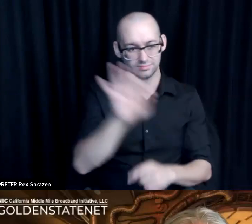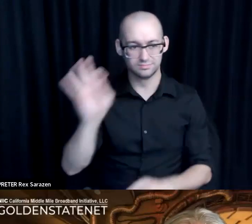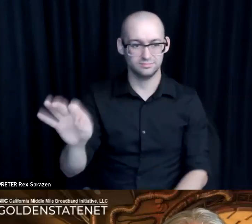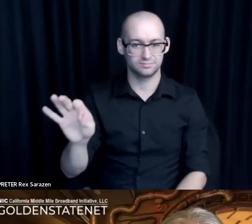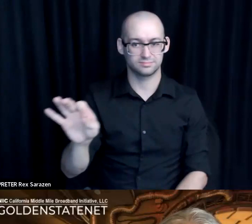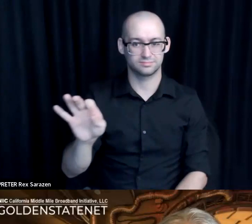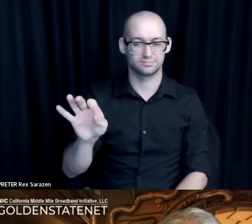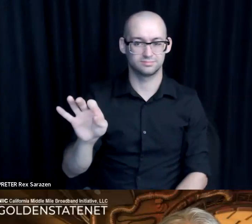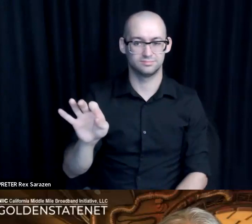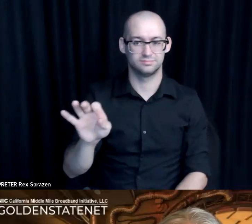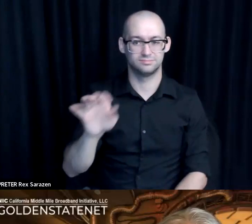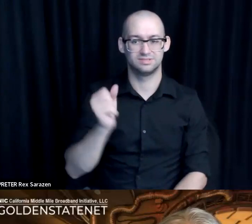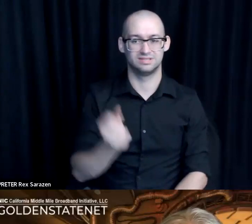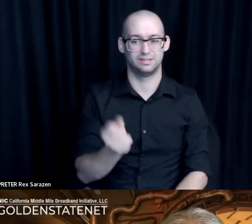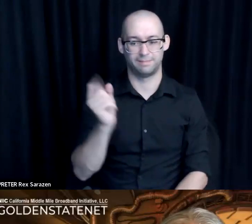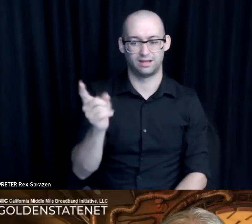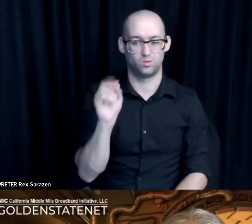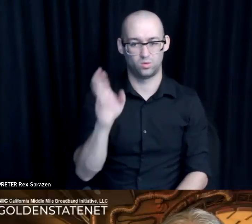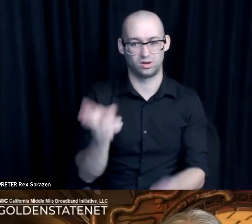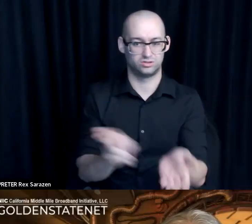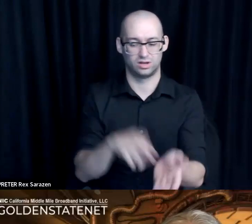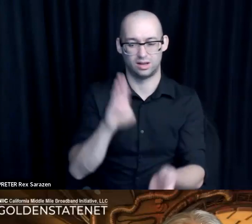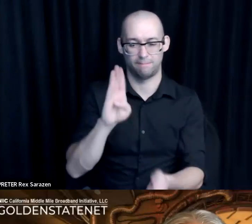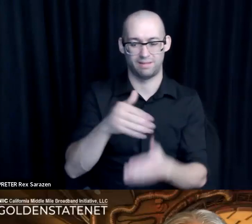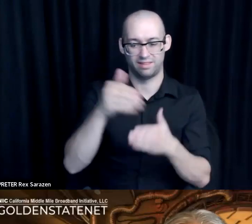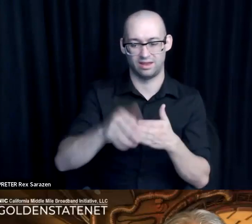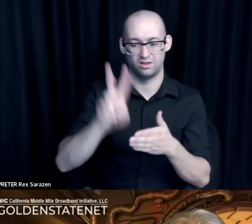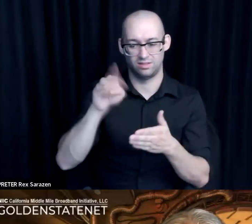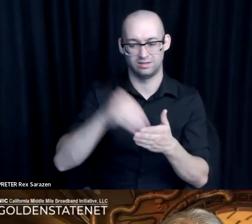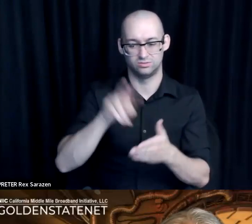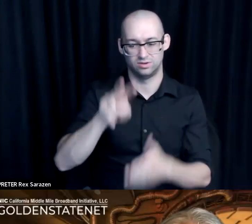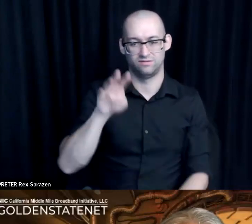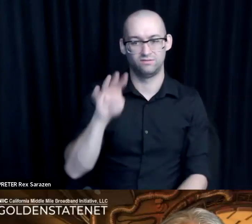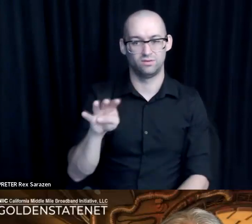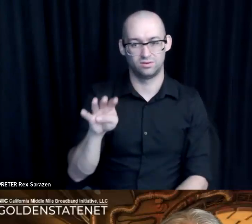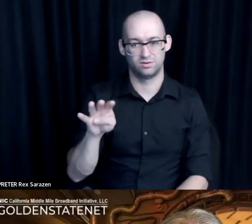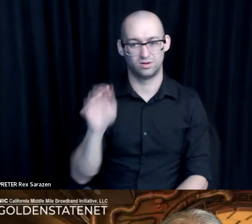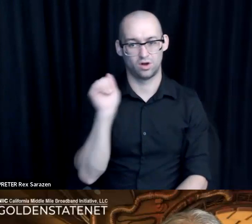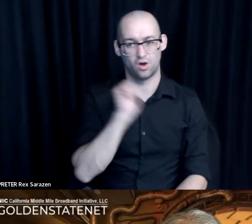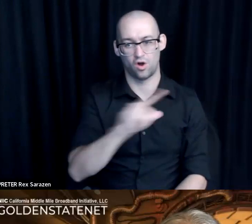know, essentially spent or contracted by the end of 2024, and it all has to be built by the end of